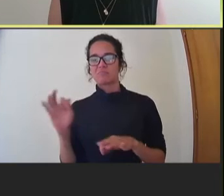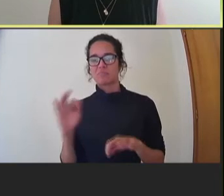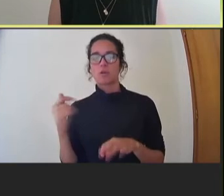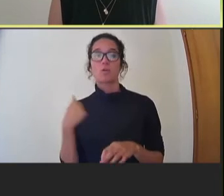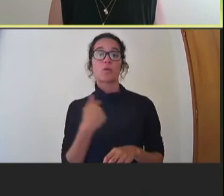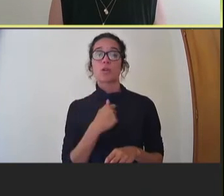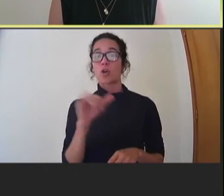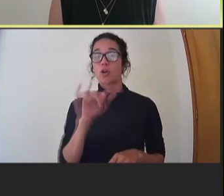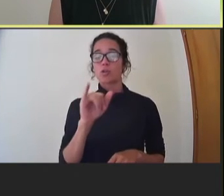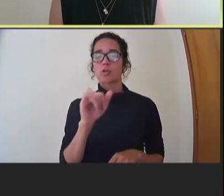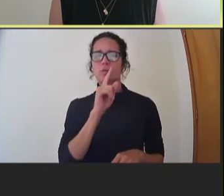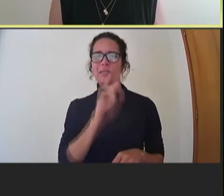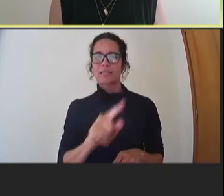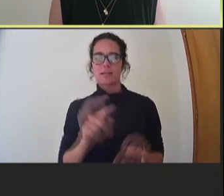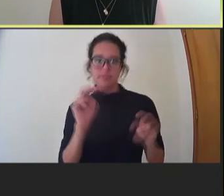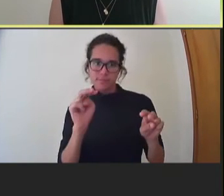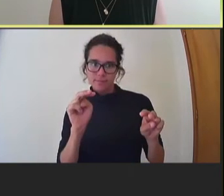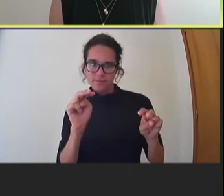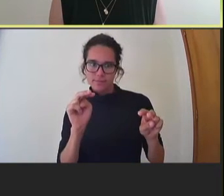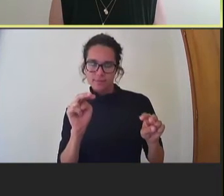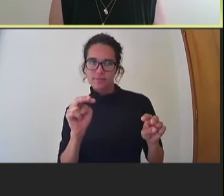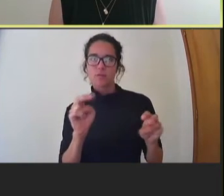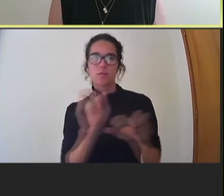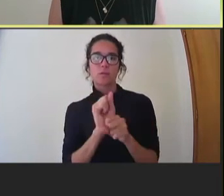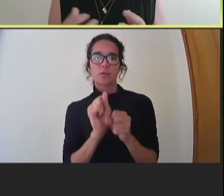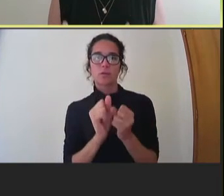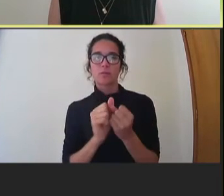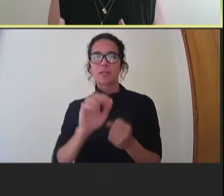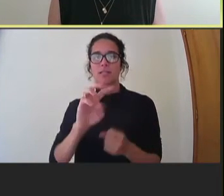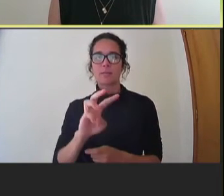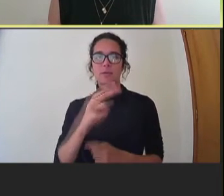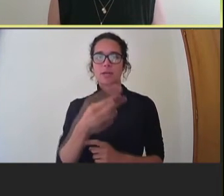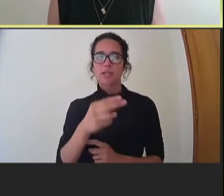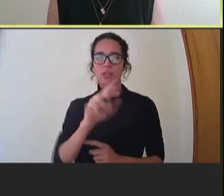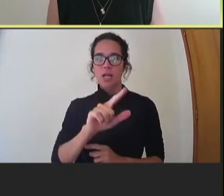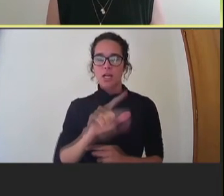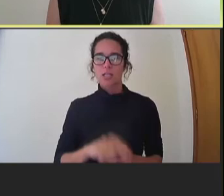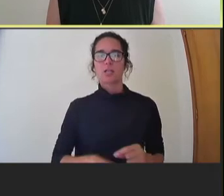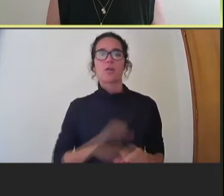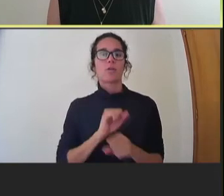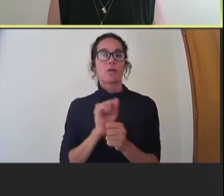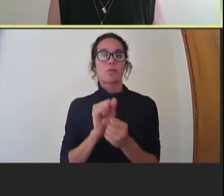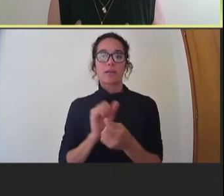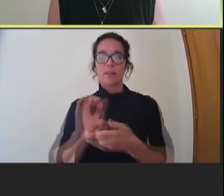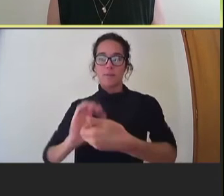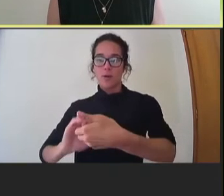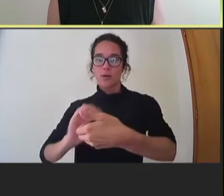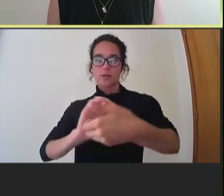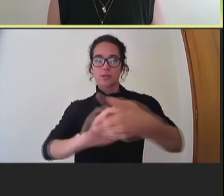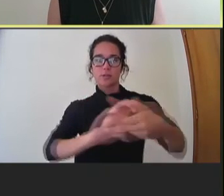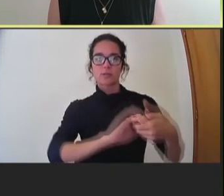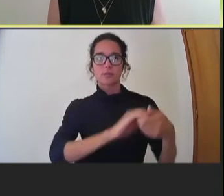the surveillance, working with the WHO, working with our partners to find out which of those